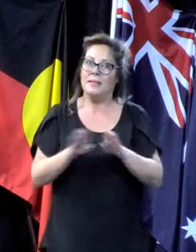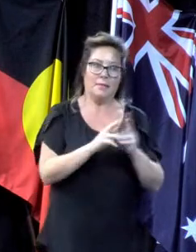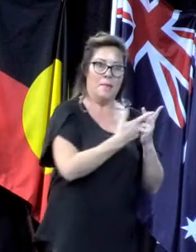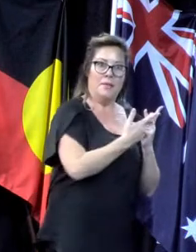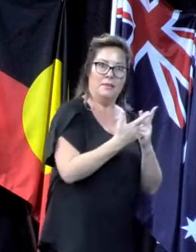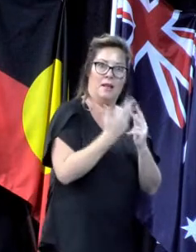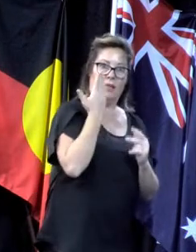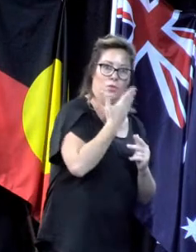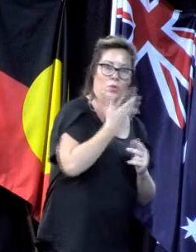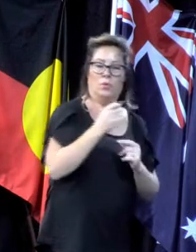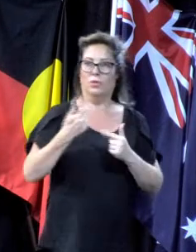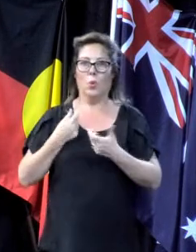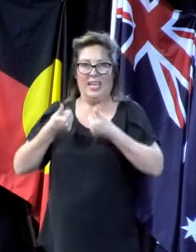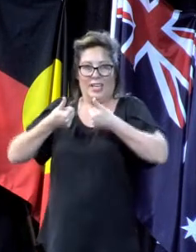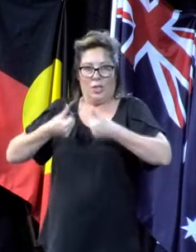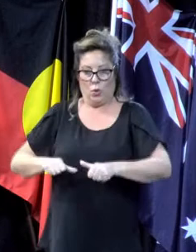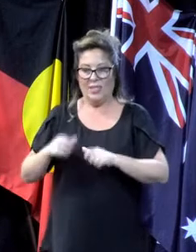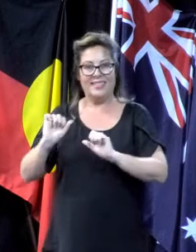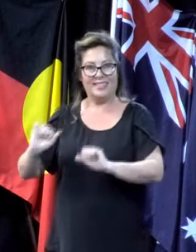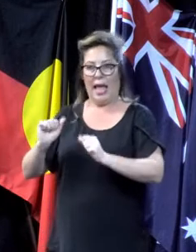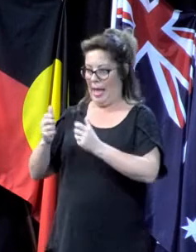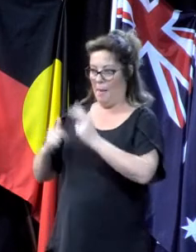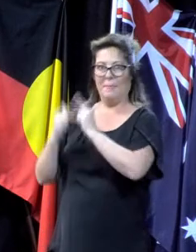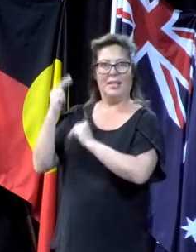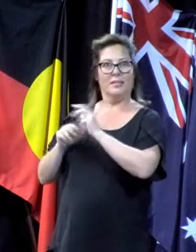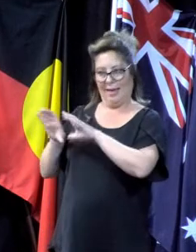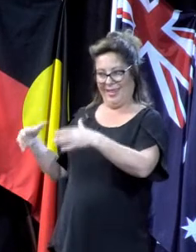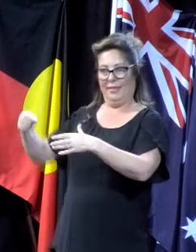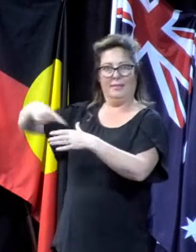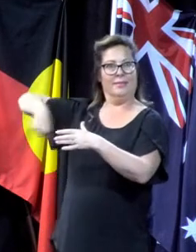or still is, our special education resourcing to the school